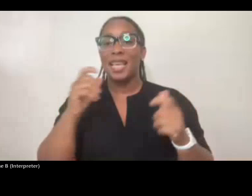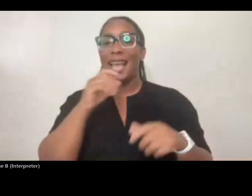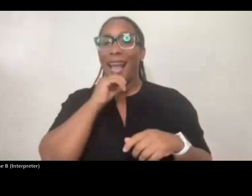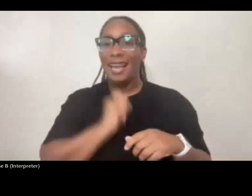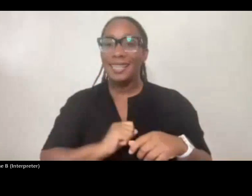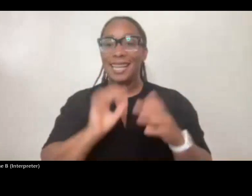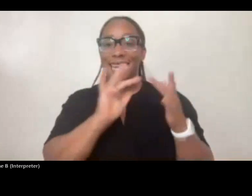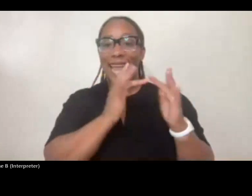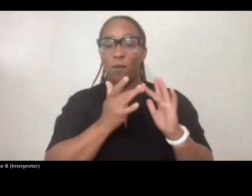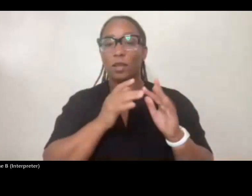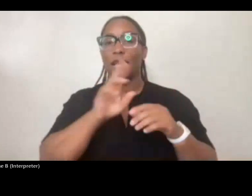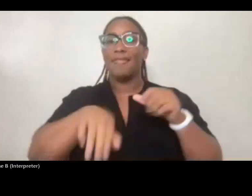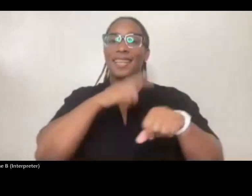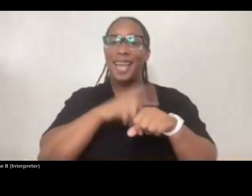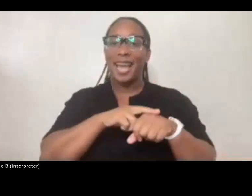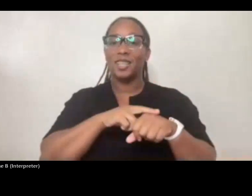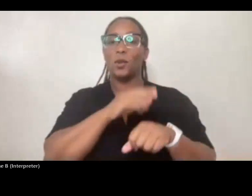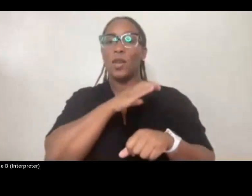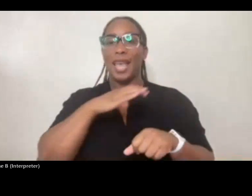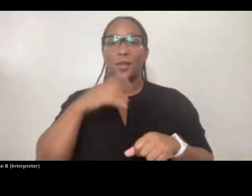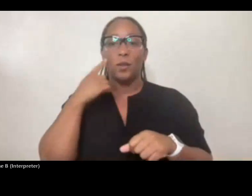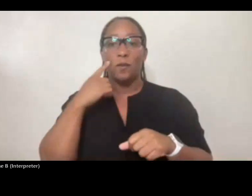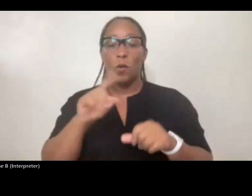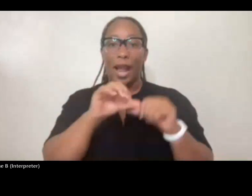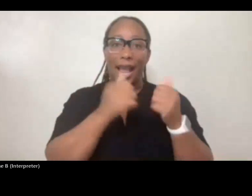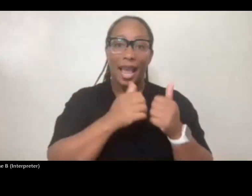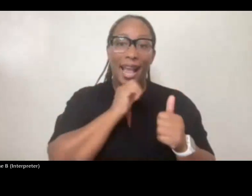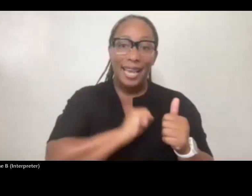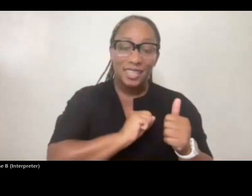the National Council on Aging, like US Aging.